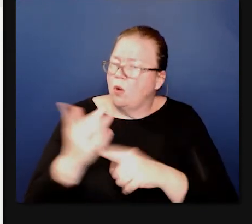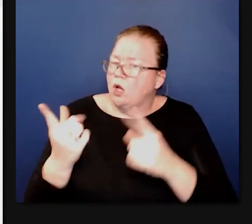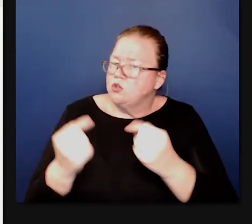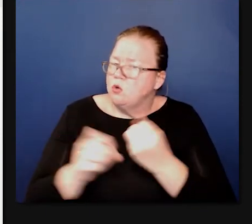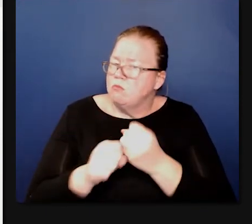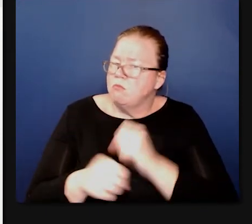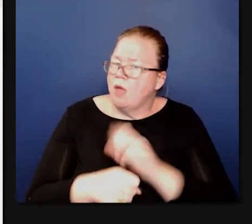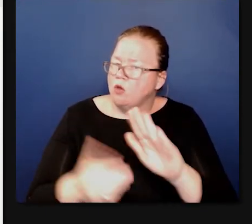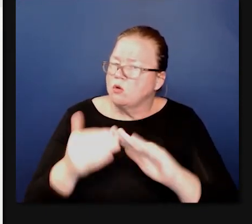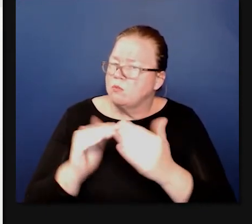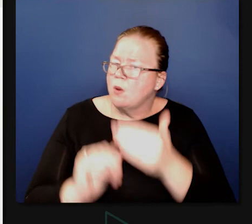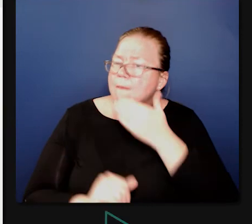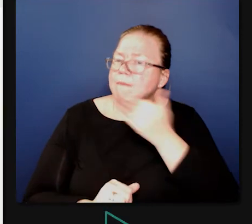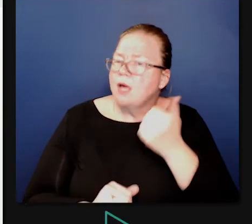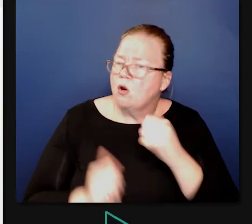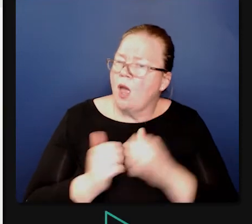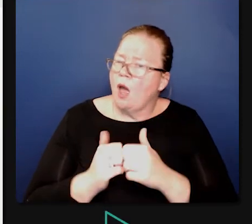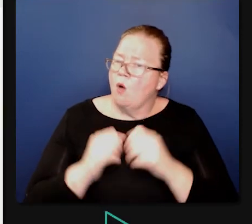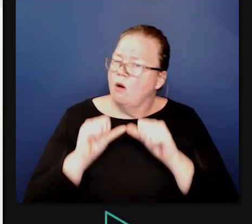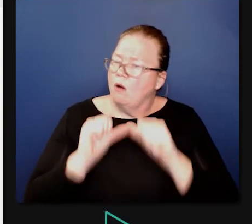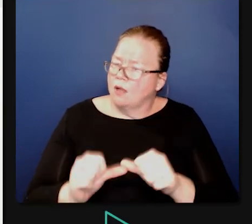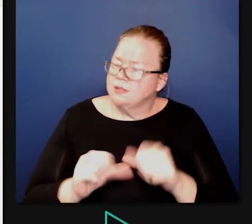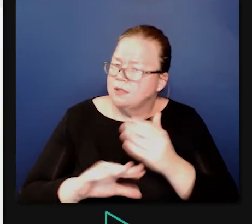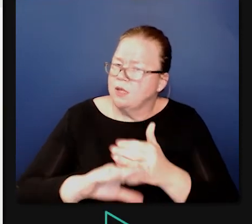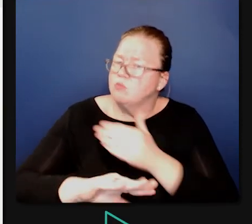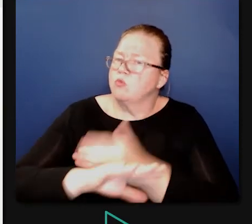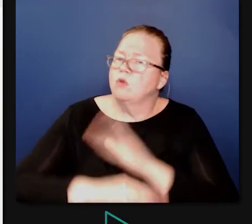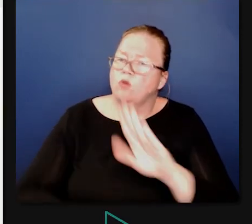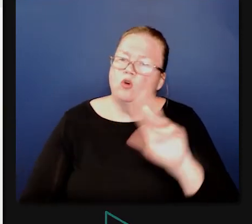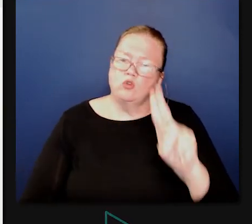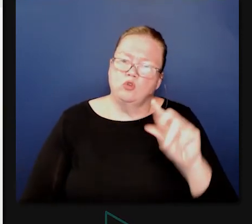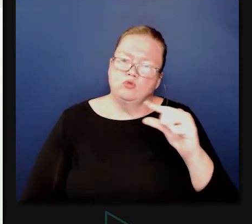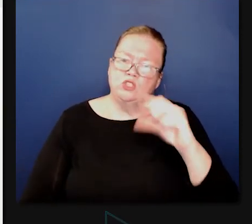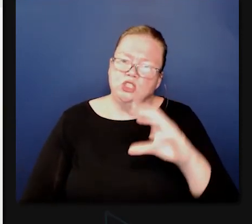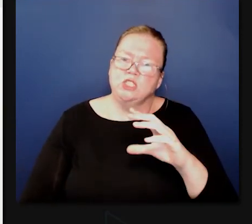to make your community better and how to constantly keep improving your UGC pipeline.